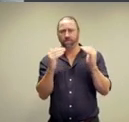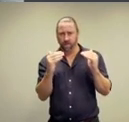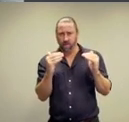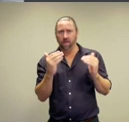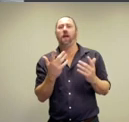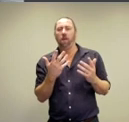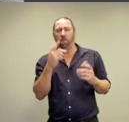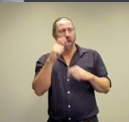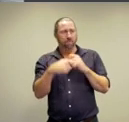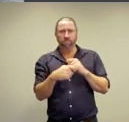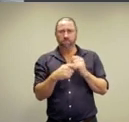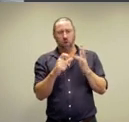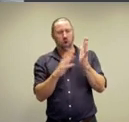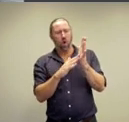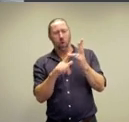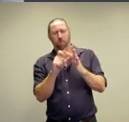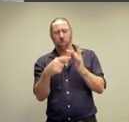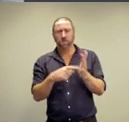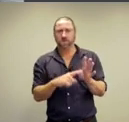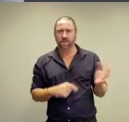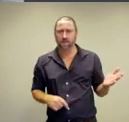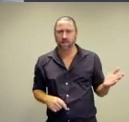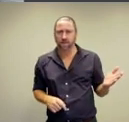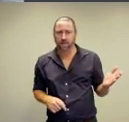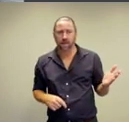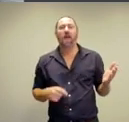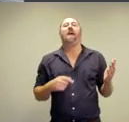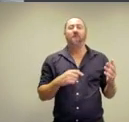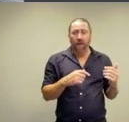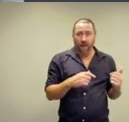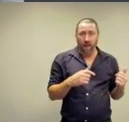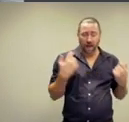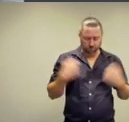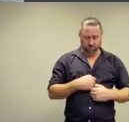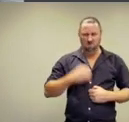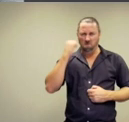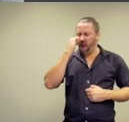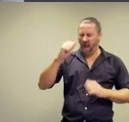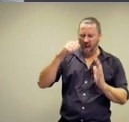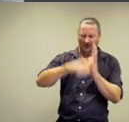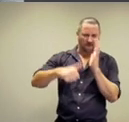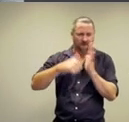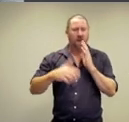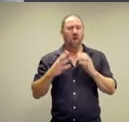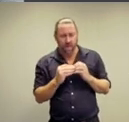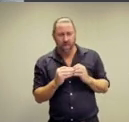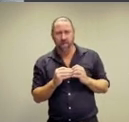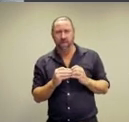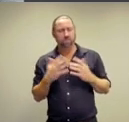and also commodification and here, at the other end and also you know, deeply mixing codes of gender in a garment like this.